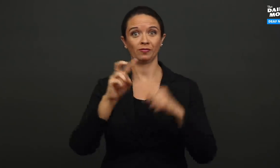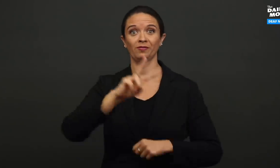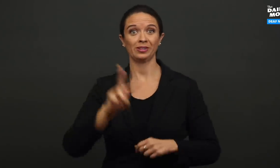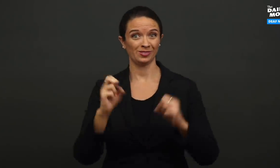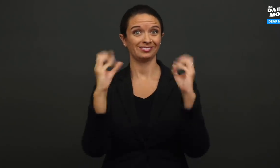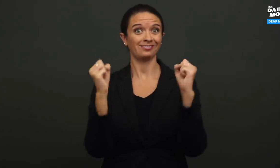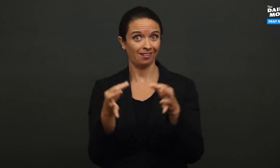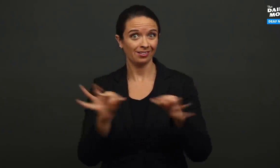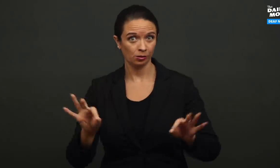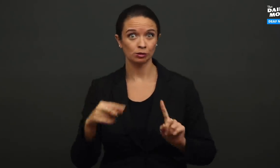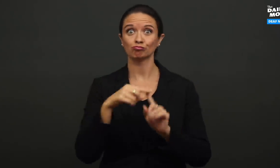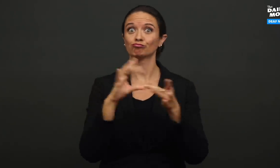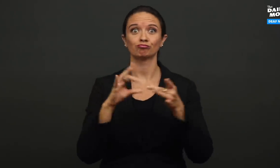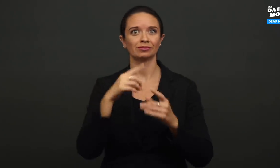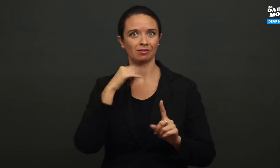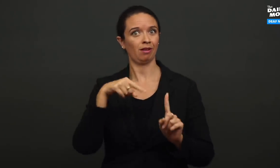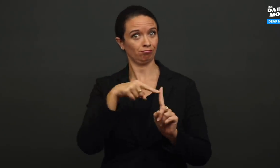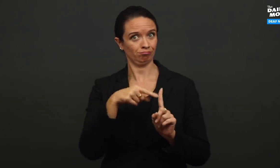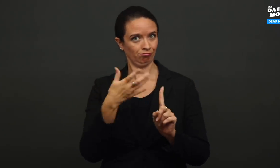in Venezuelan Sign Language in which he said